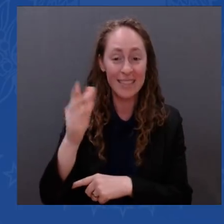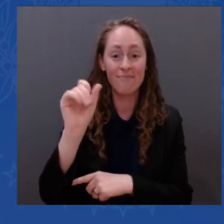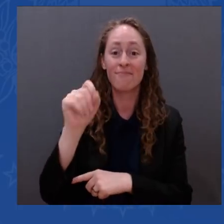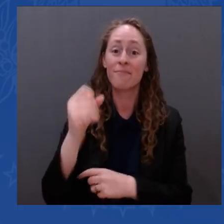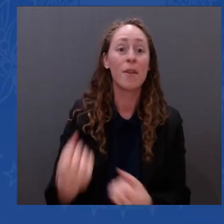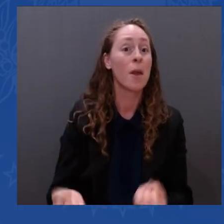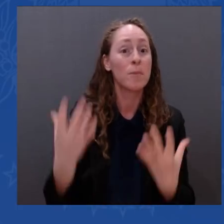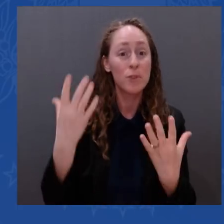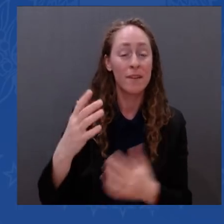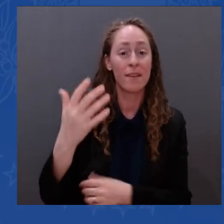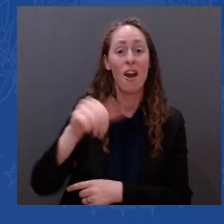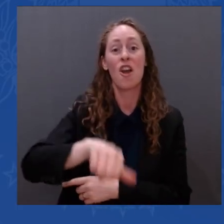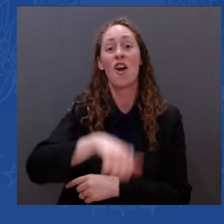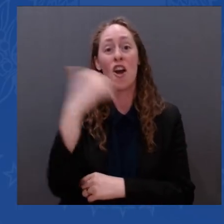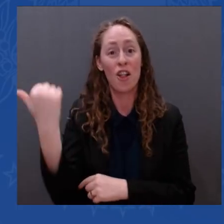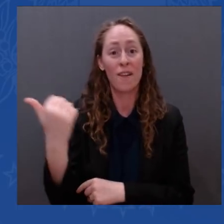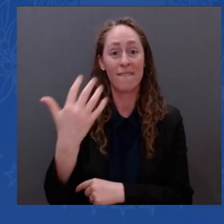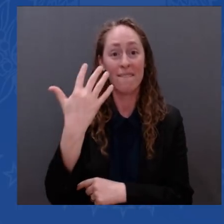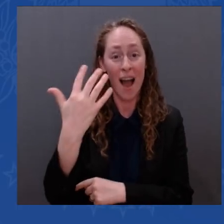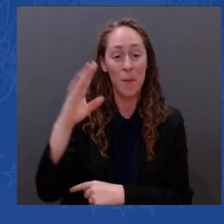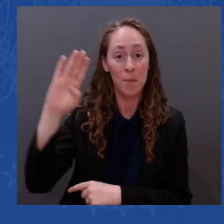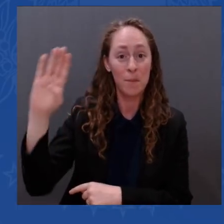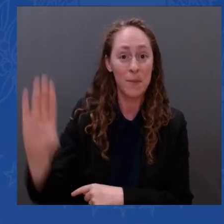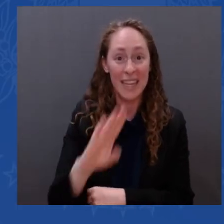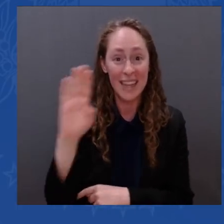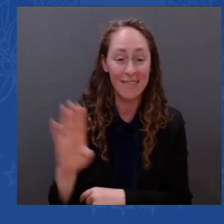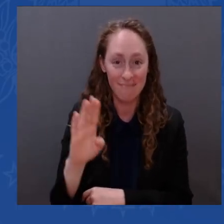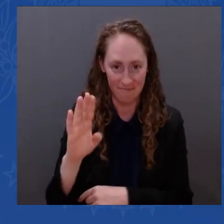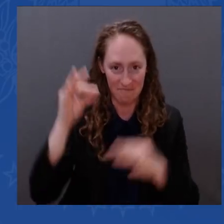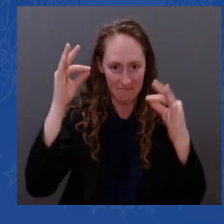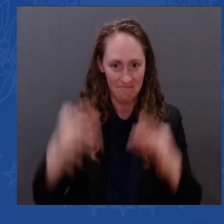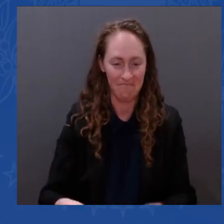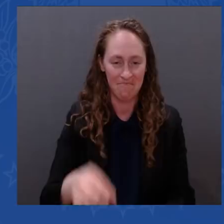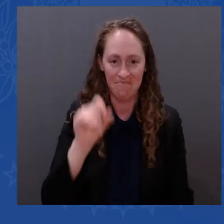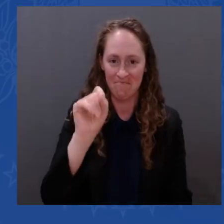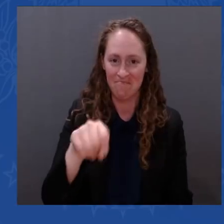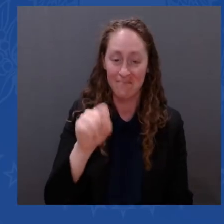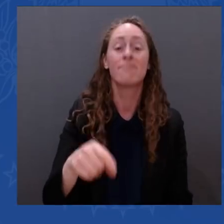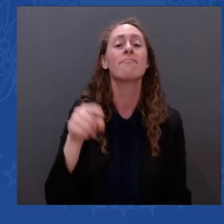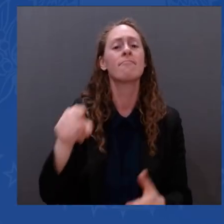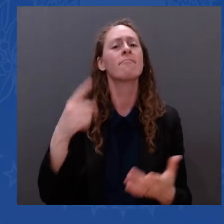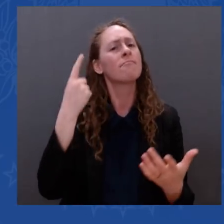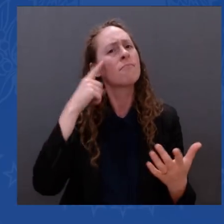which will strengthen our collaboration between with American enterprises